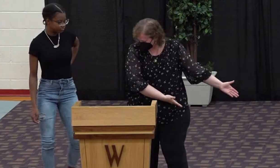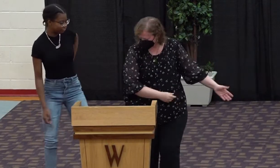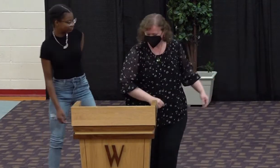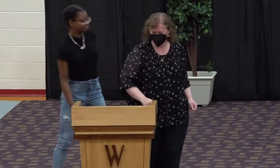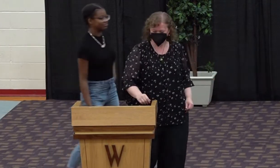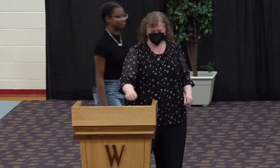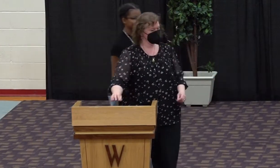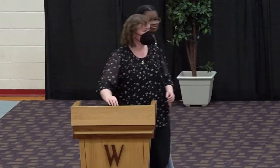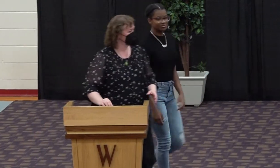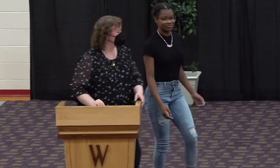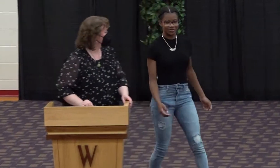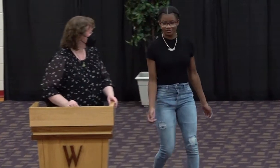If you could stand over here.